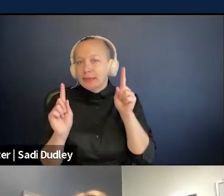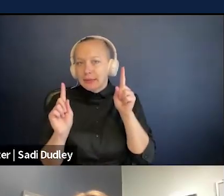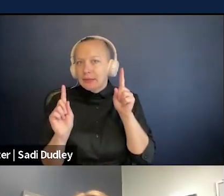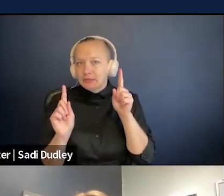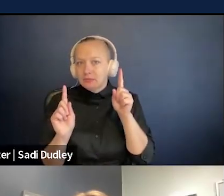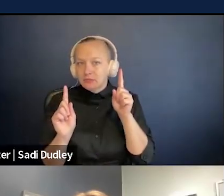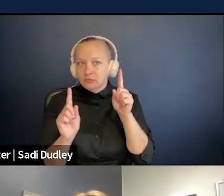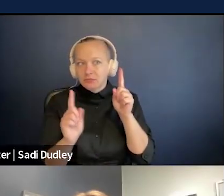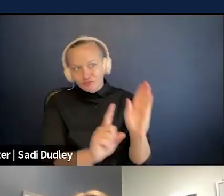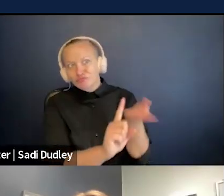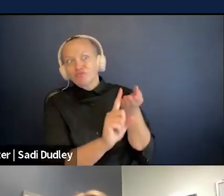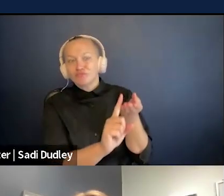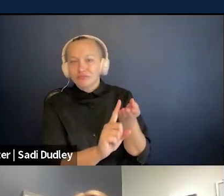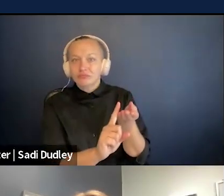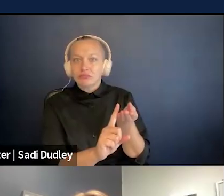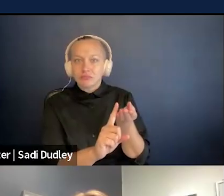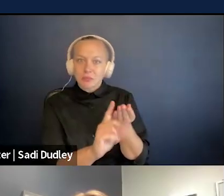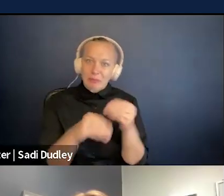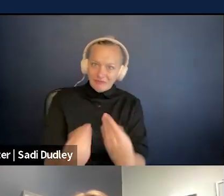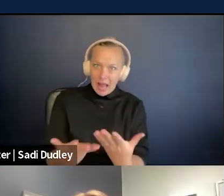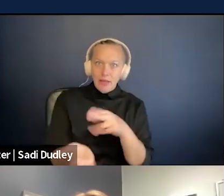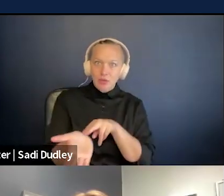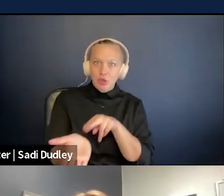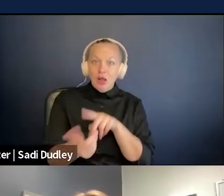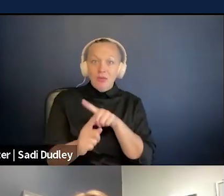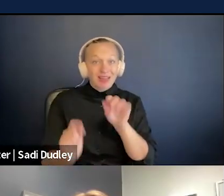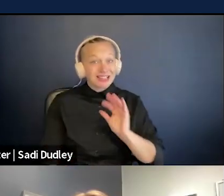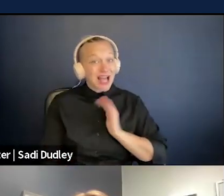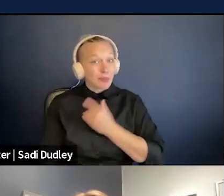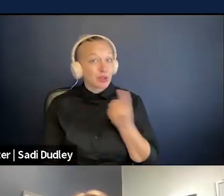And that's, uh… kind of what we do here at The Earn.